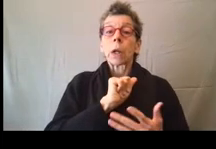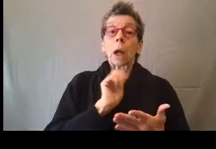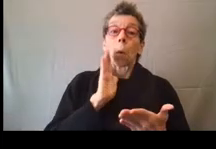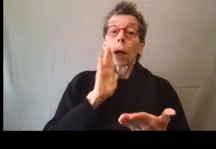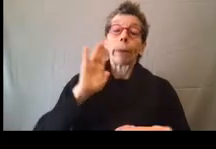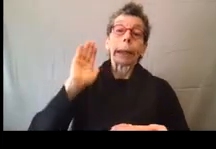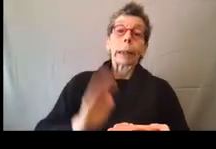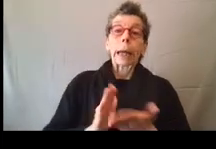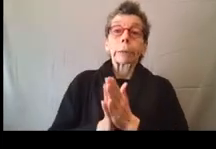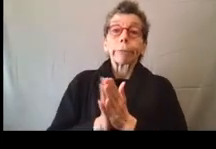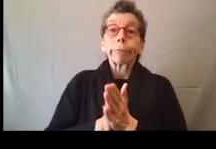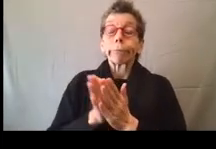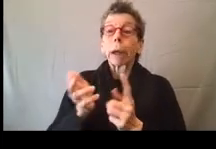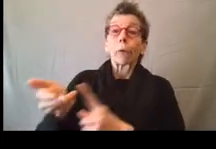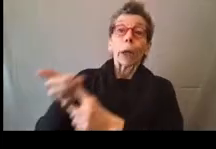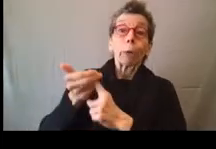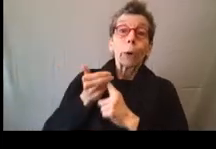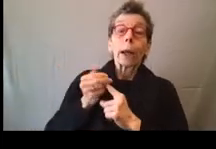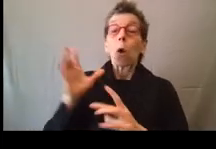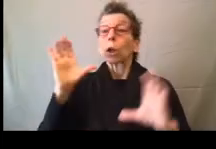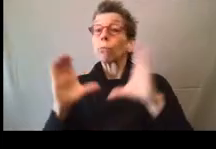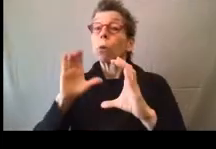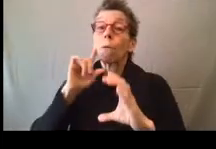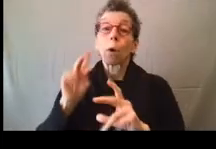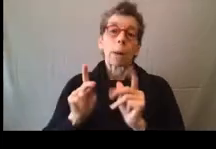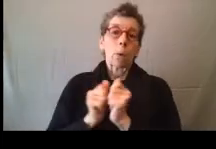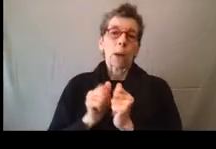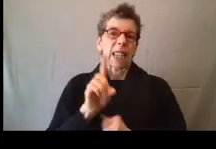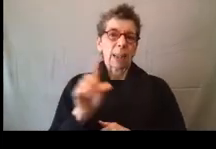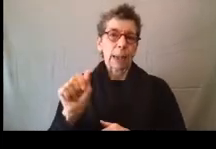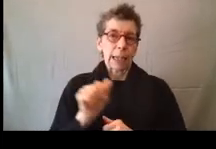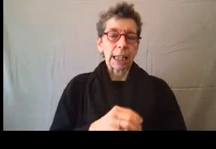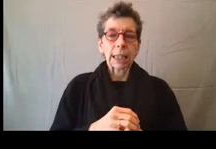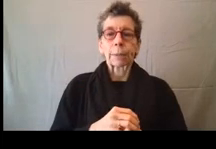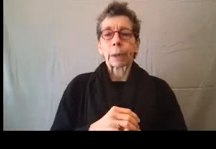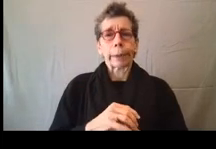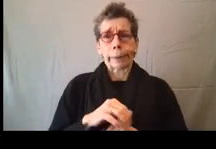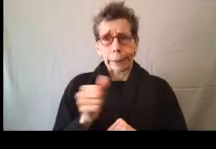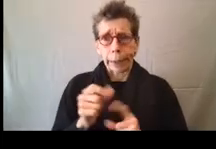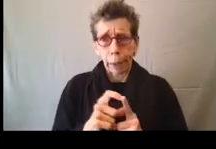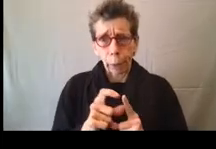decreased intention of hiring people with disabilities. So, in other words, where folks